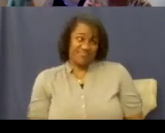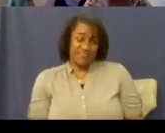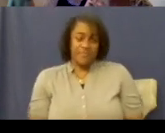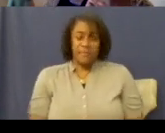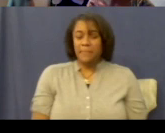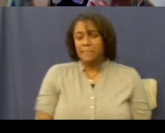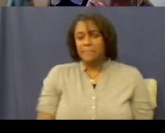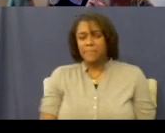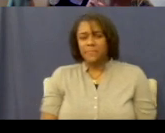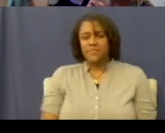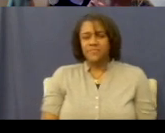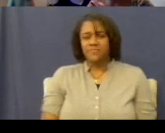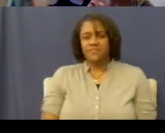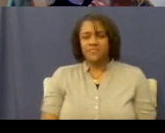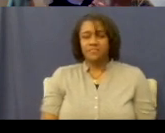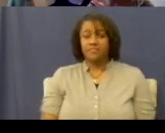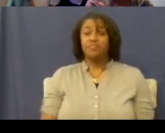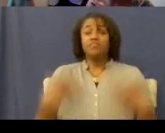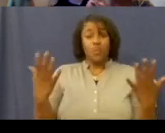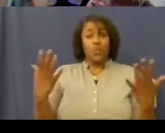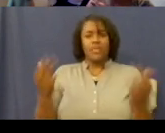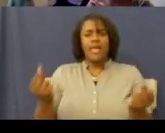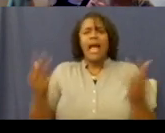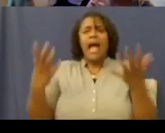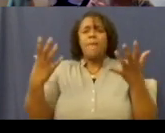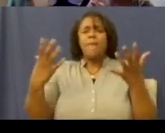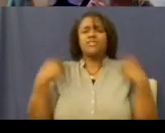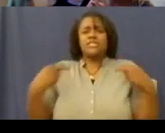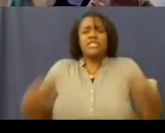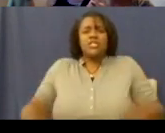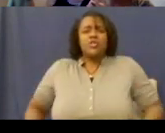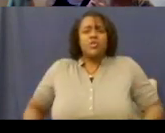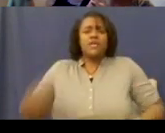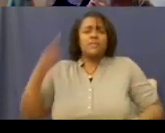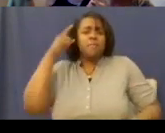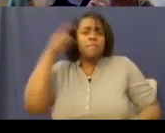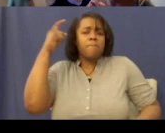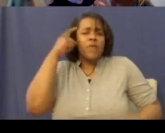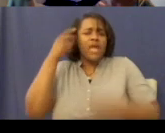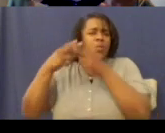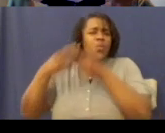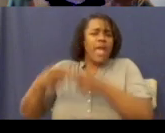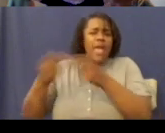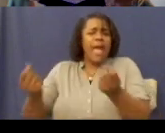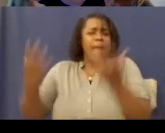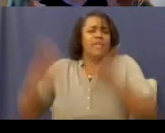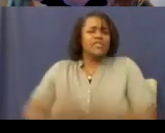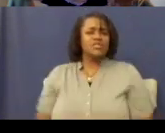So how much does the human brain weigh, Queenie? Queenie: Yeah, that's another one